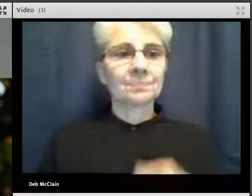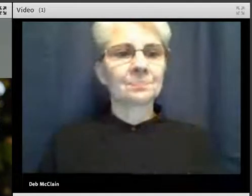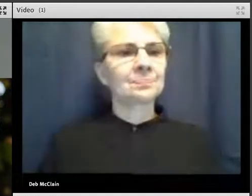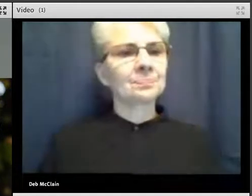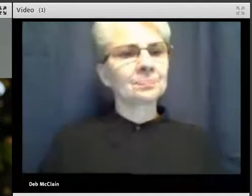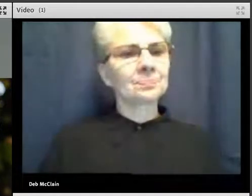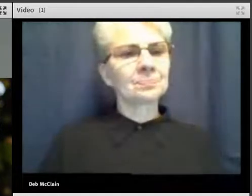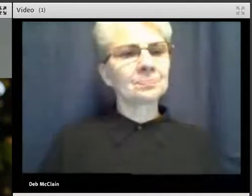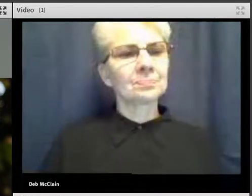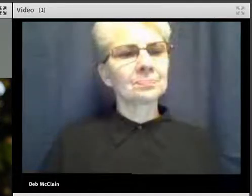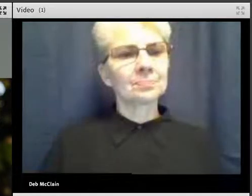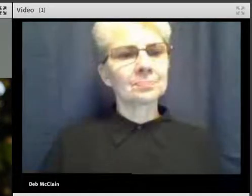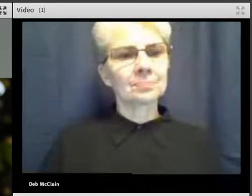There.